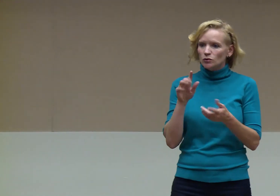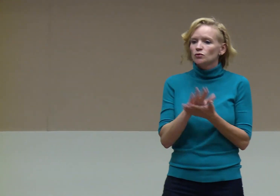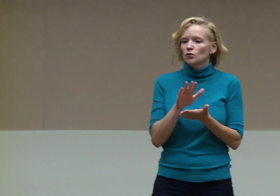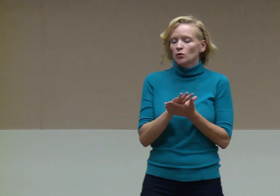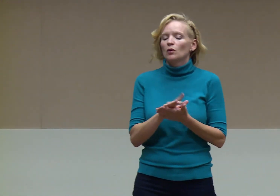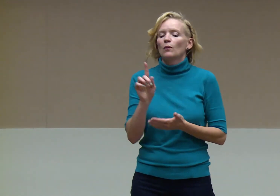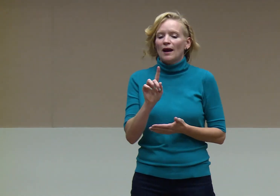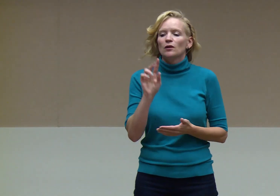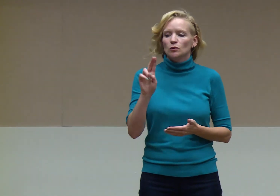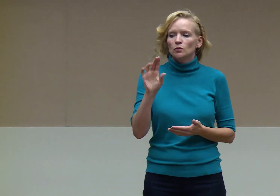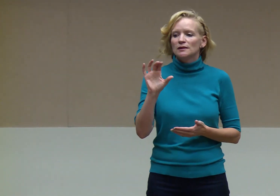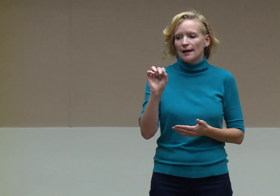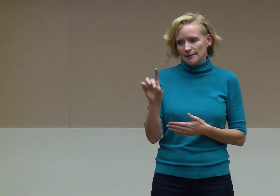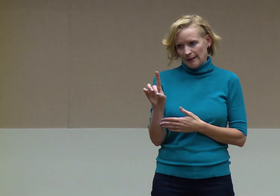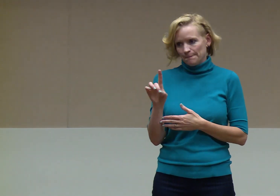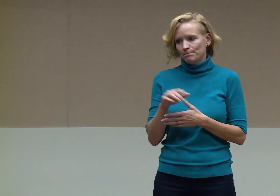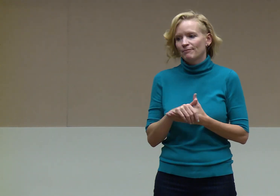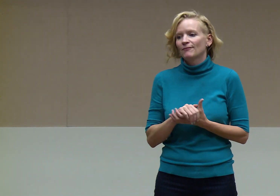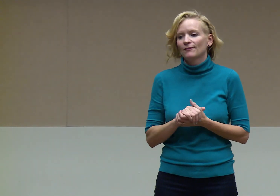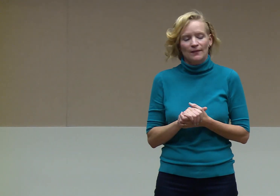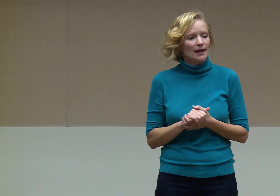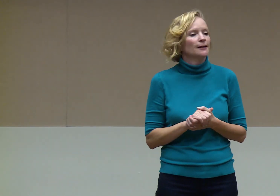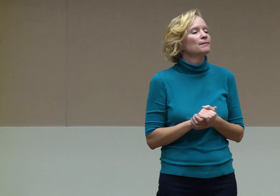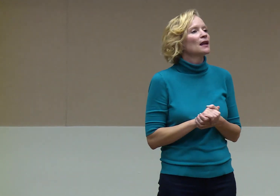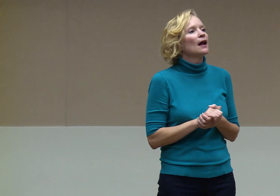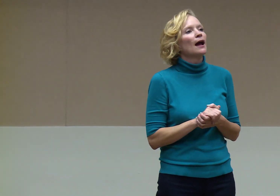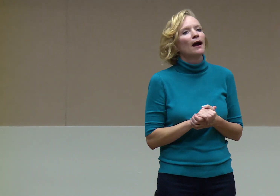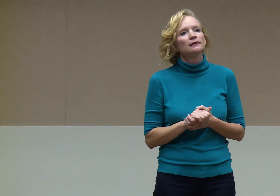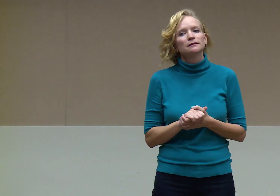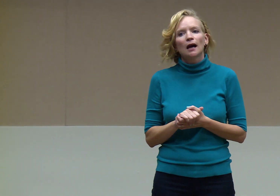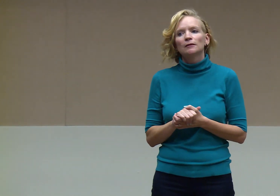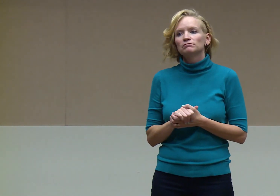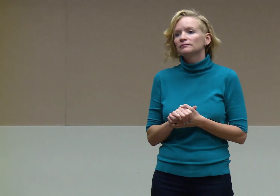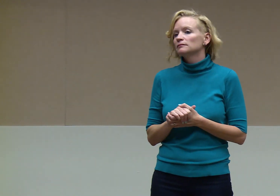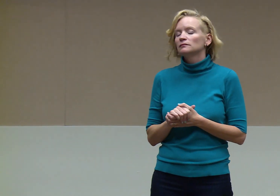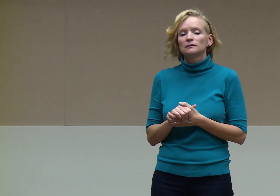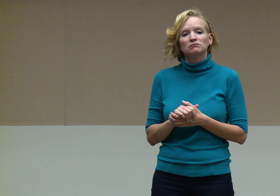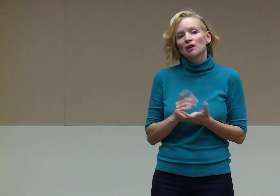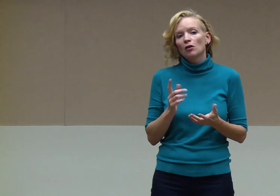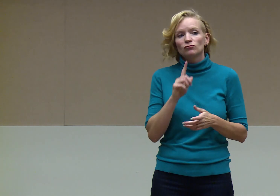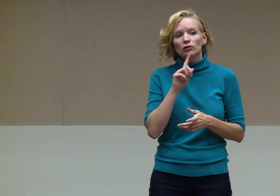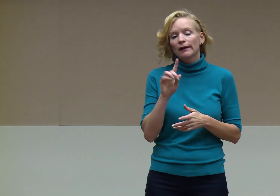So I went to school at the University of California San Diego.